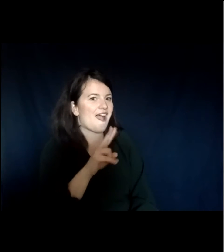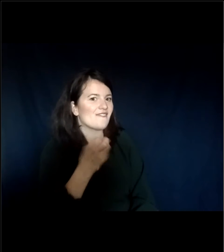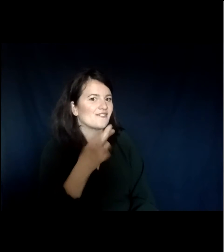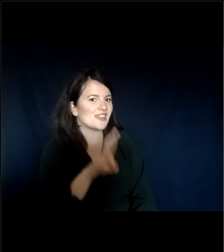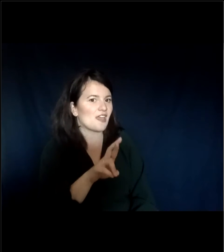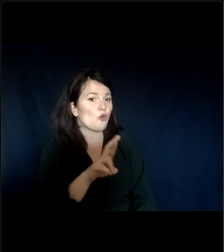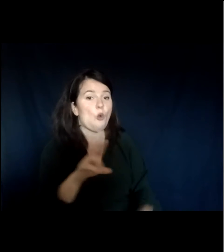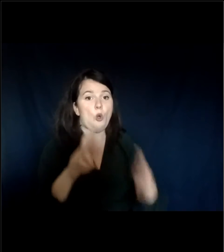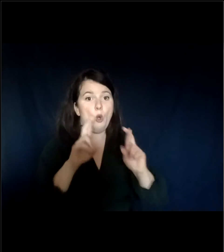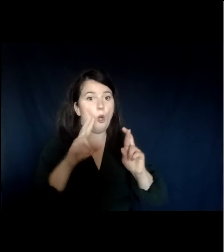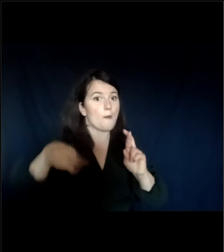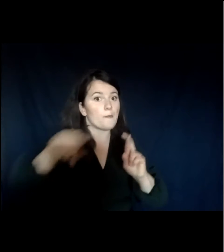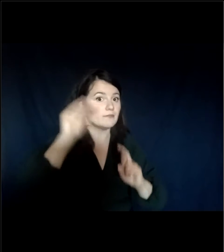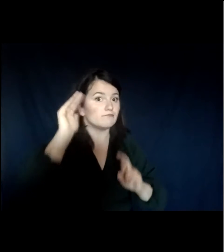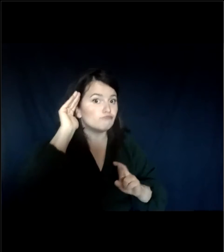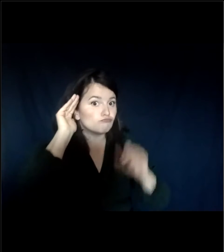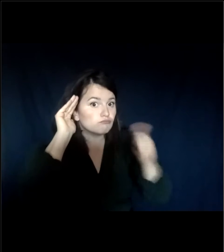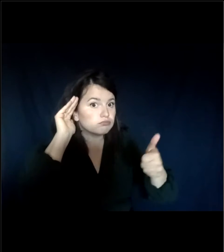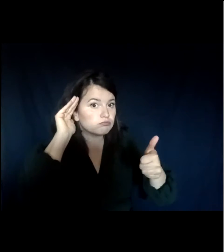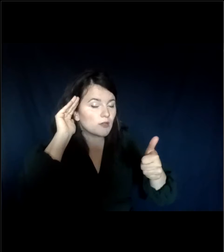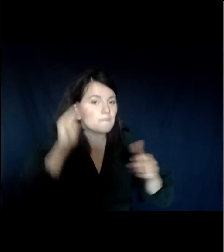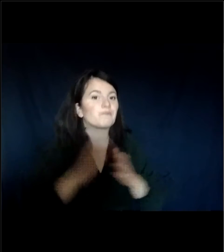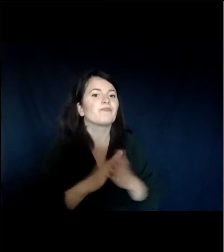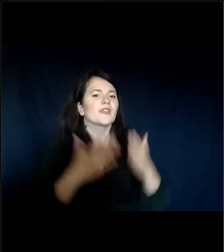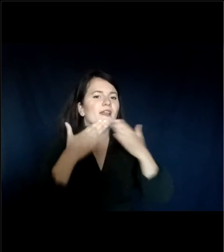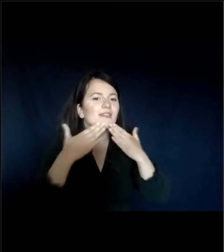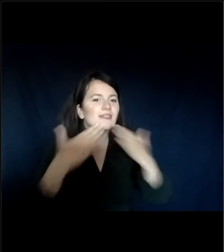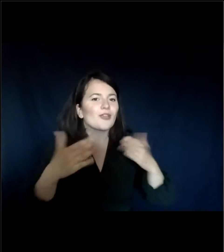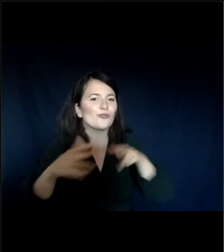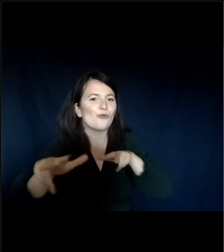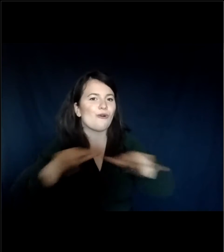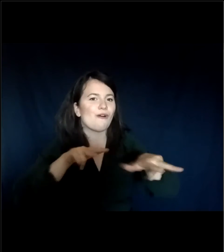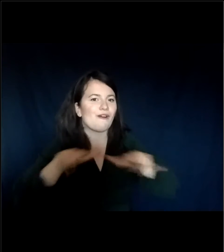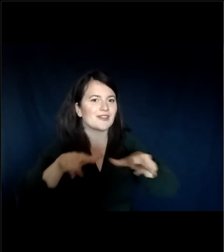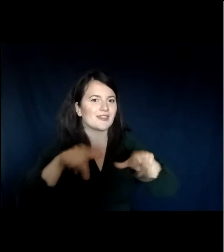Thank you very much for organising this interesting webinar